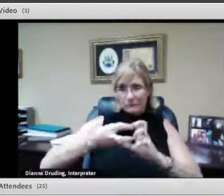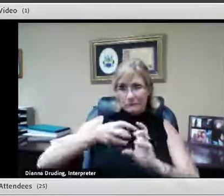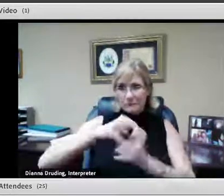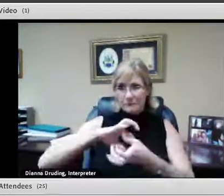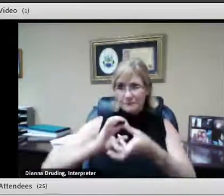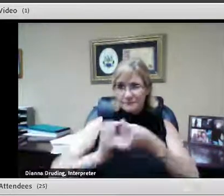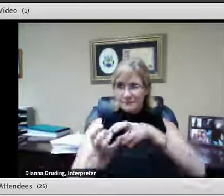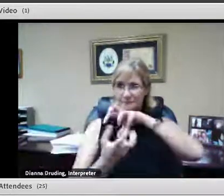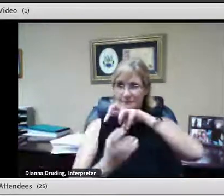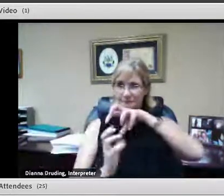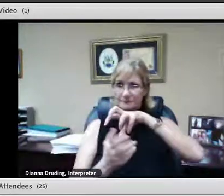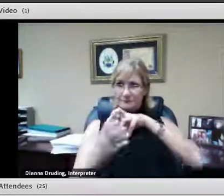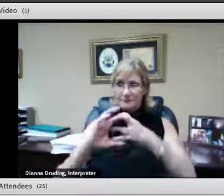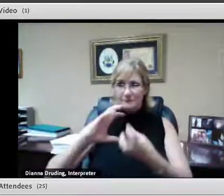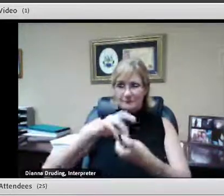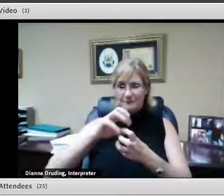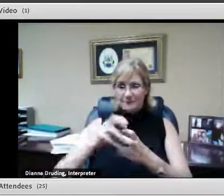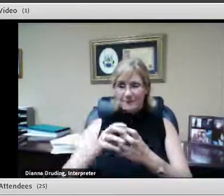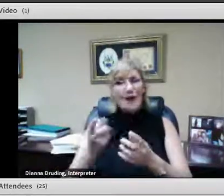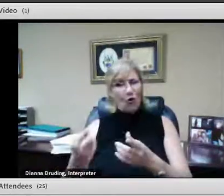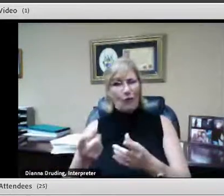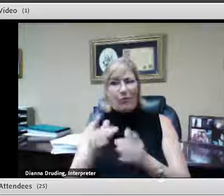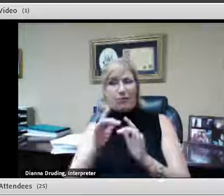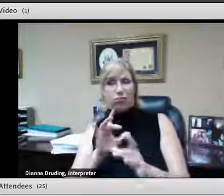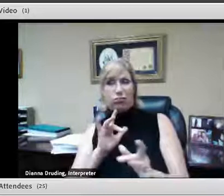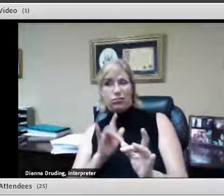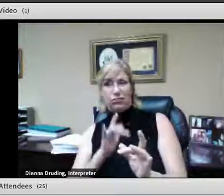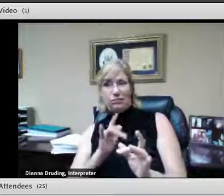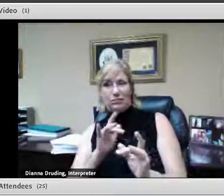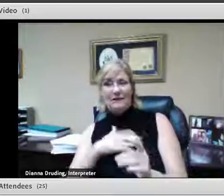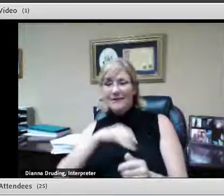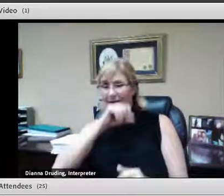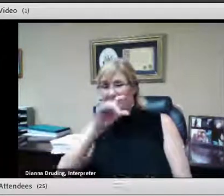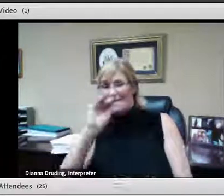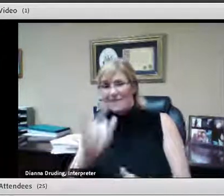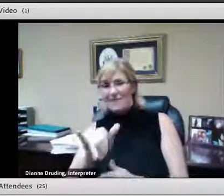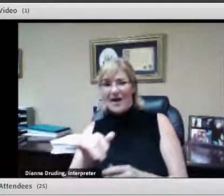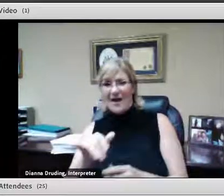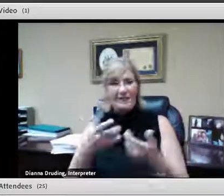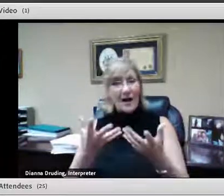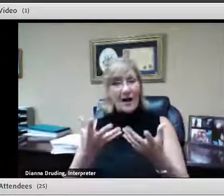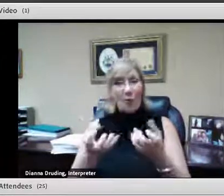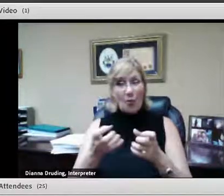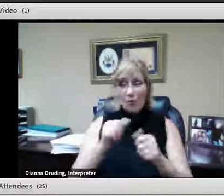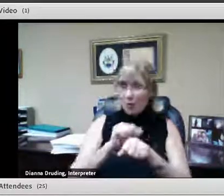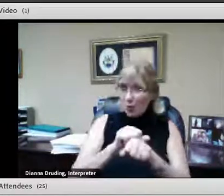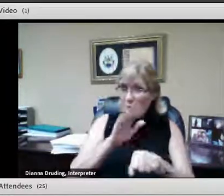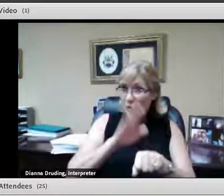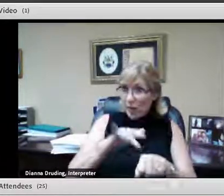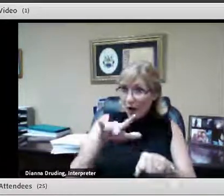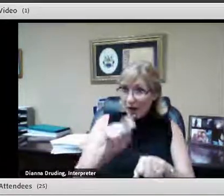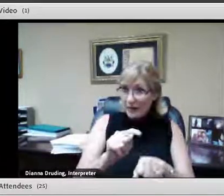and they all have their own, and they're all working at it. But games like that, that it works, it just really sharpens their brain.